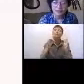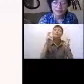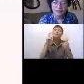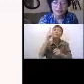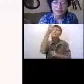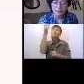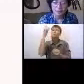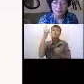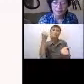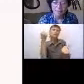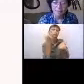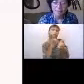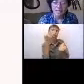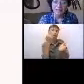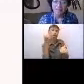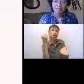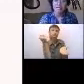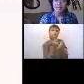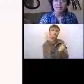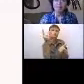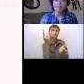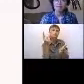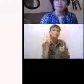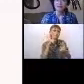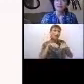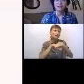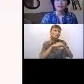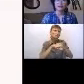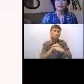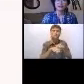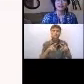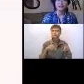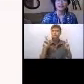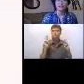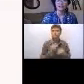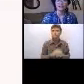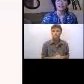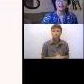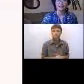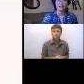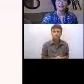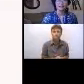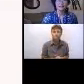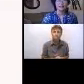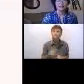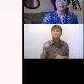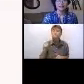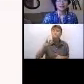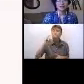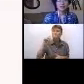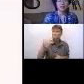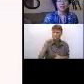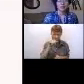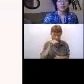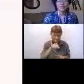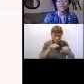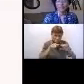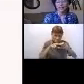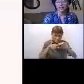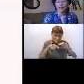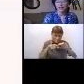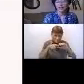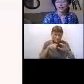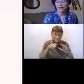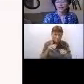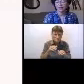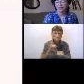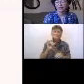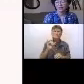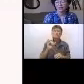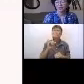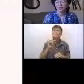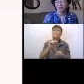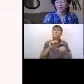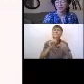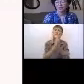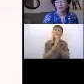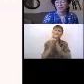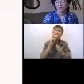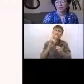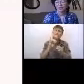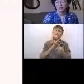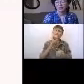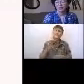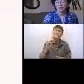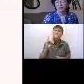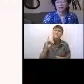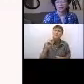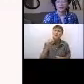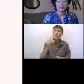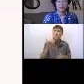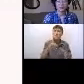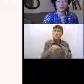And, not really. The term model minority is reference to certain immigration policies